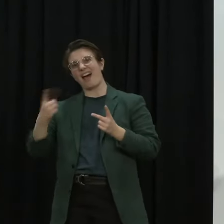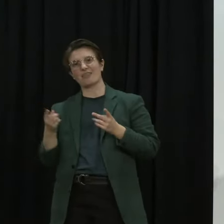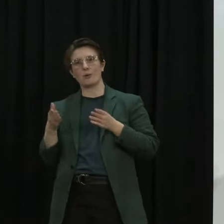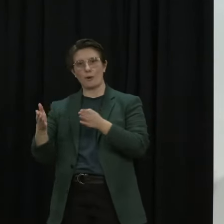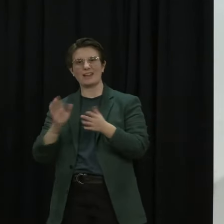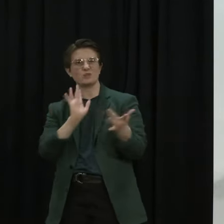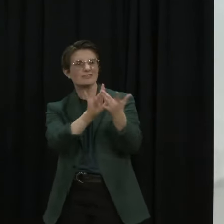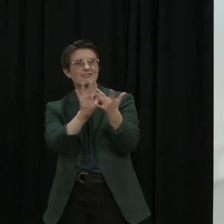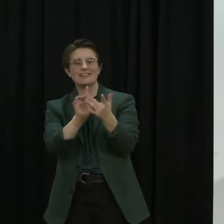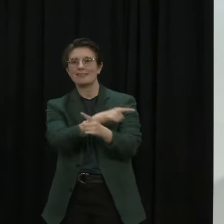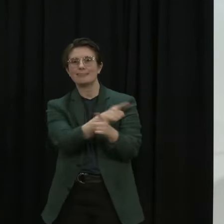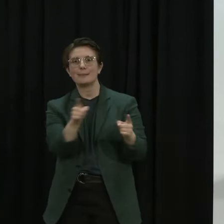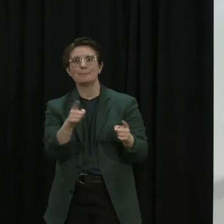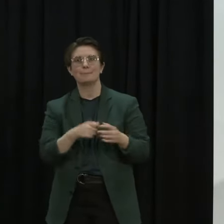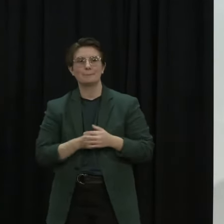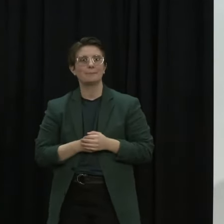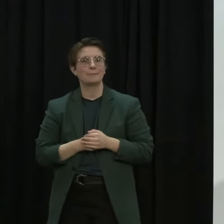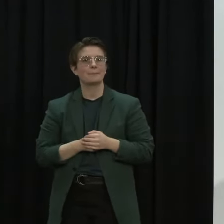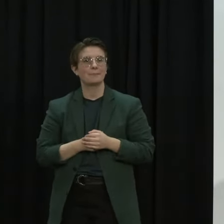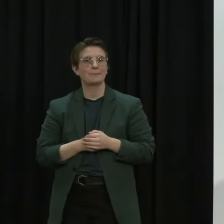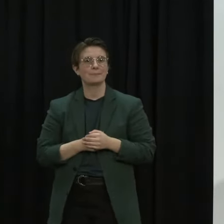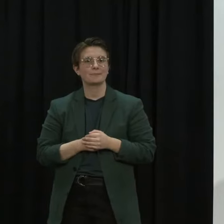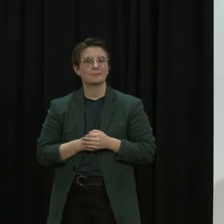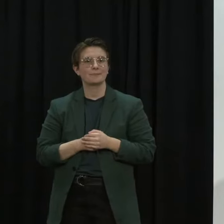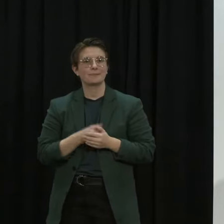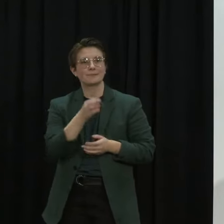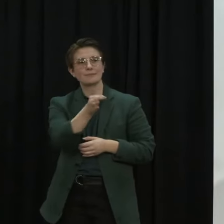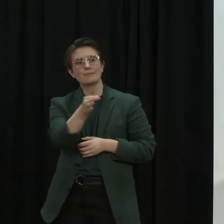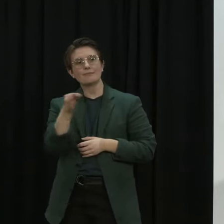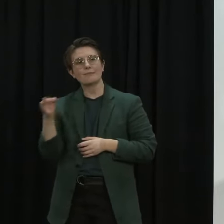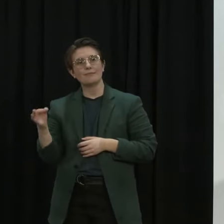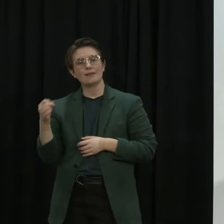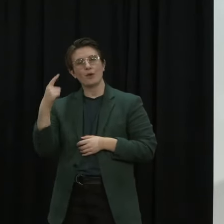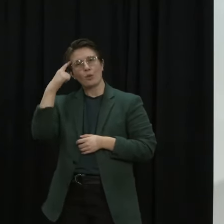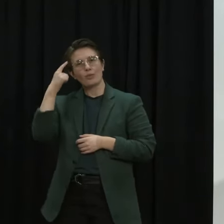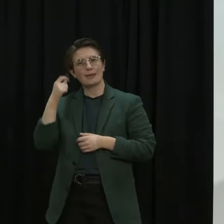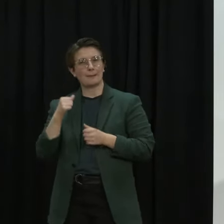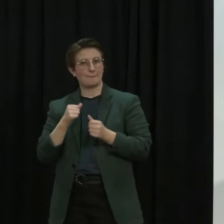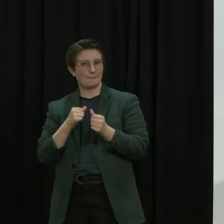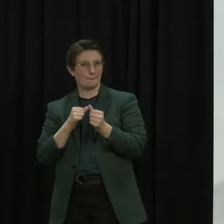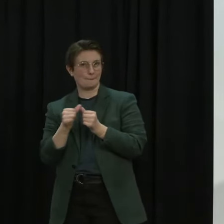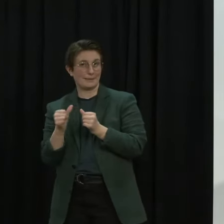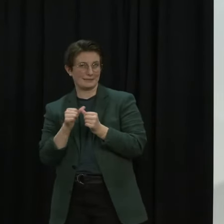This is not just about us and about the central government. I am sorry to reveal it to everyone in the room but the majority of those people will not watch this 1 PM briefing so